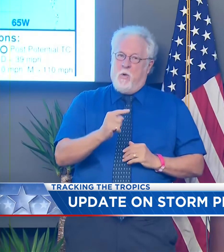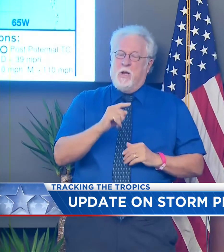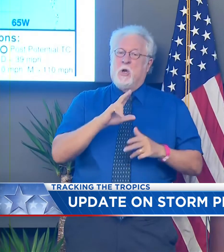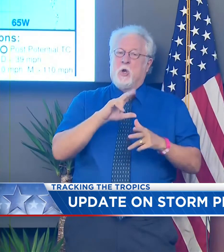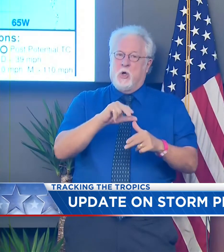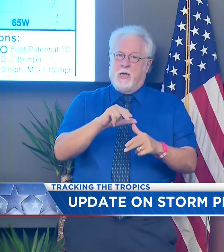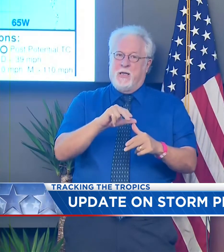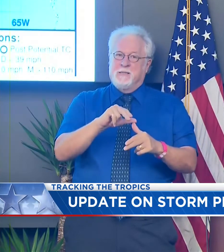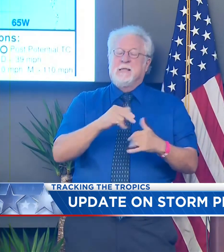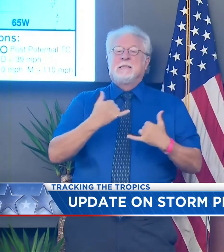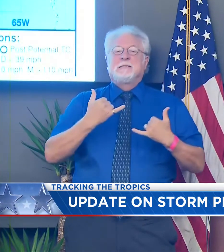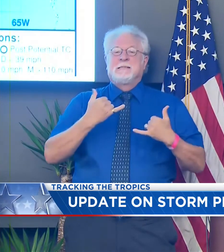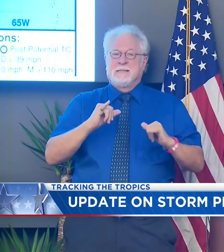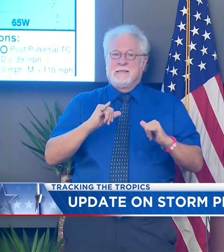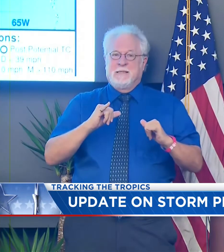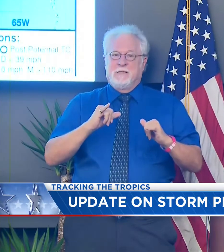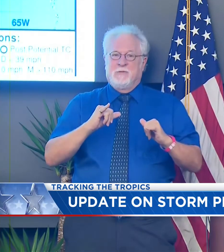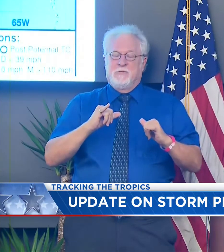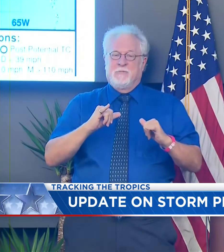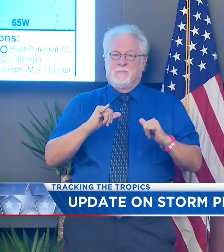WE ALWAYS HEAR THE PHRASE "IT'S